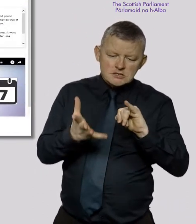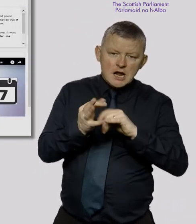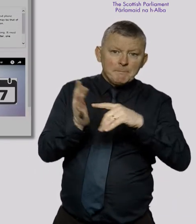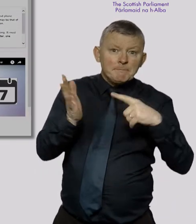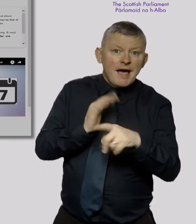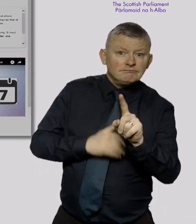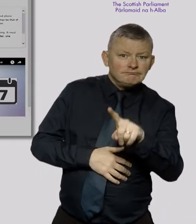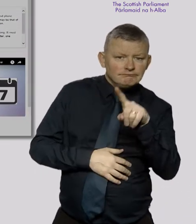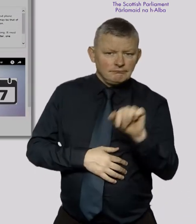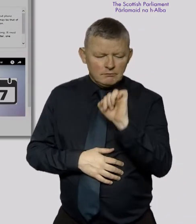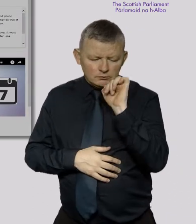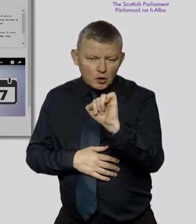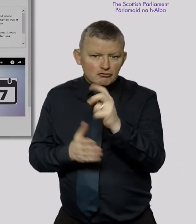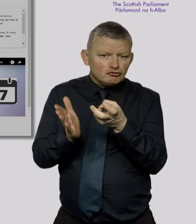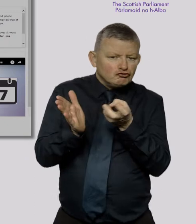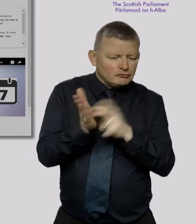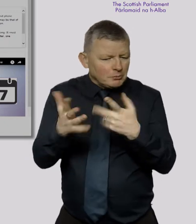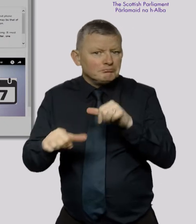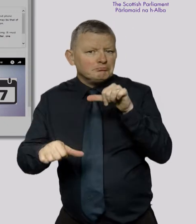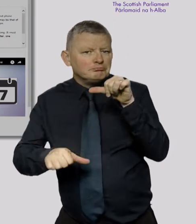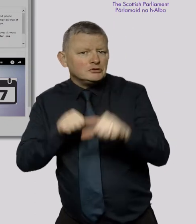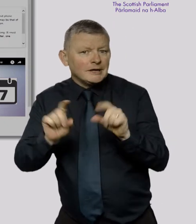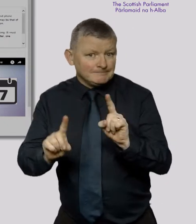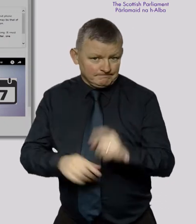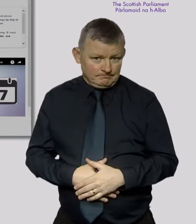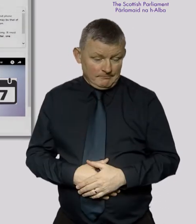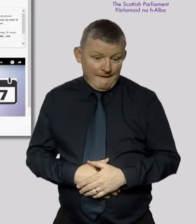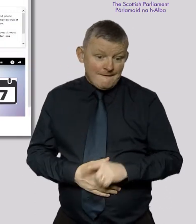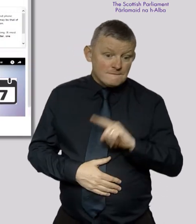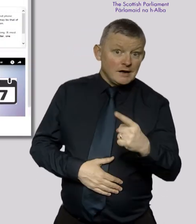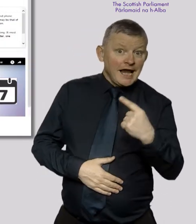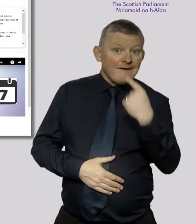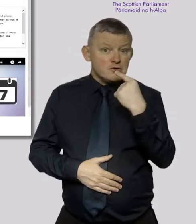Submit all your details as part of this registration process.